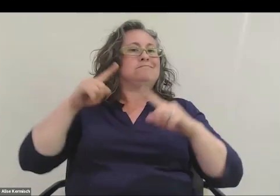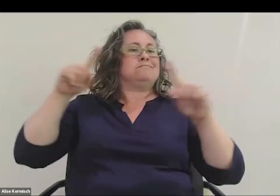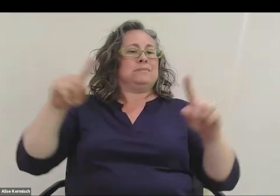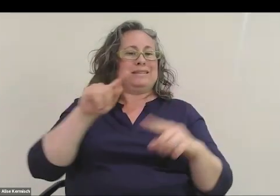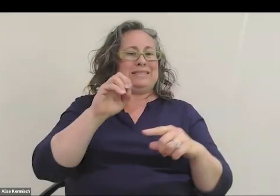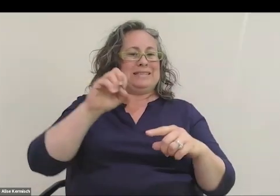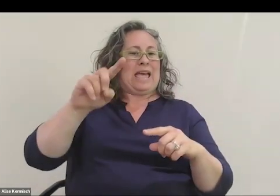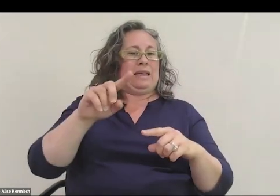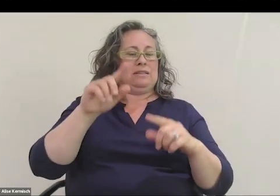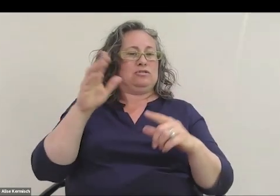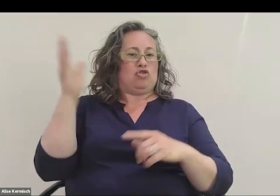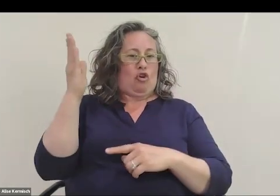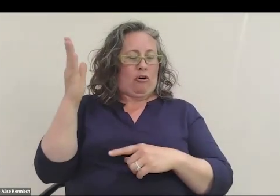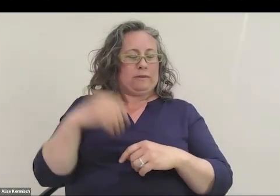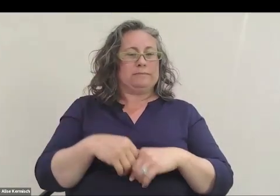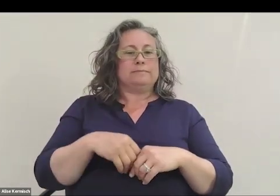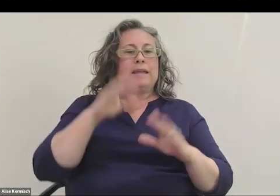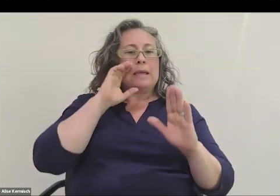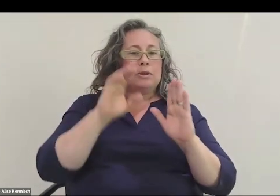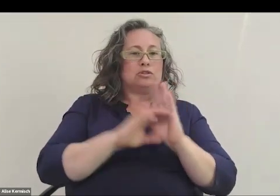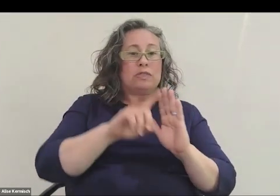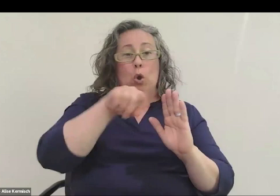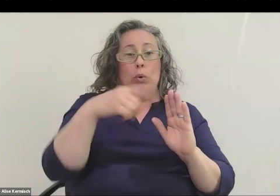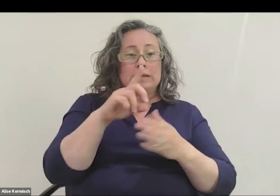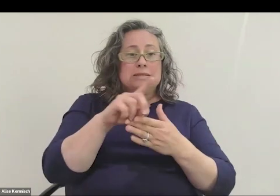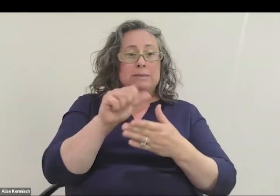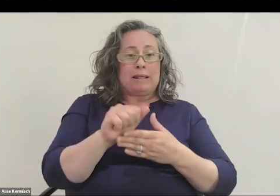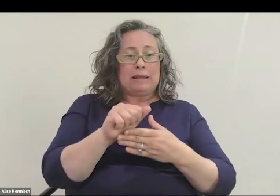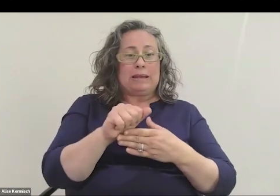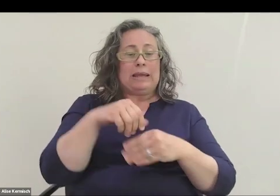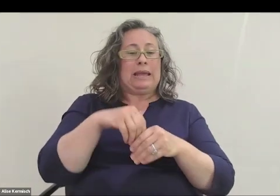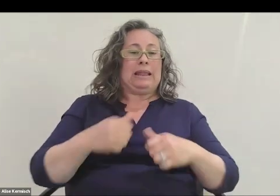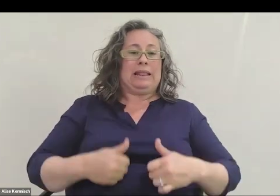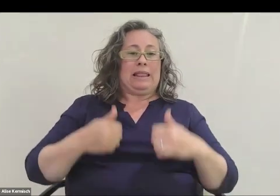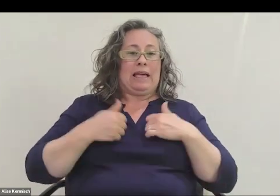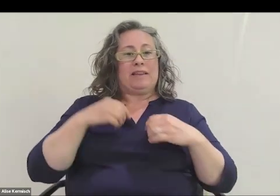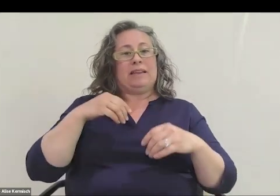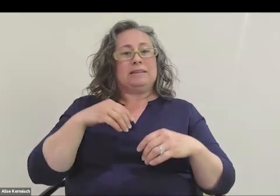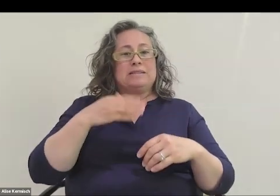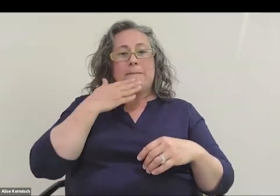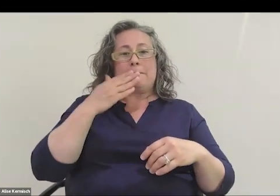This image with the words, the only disability in life is a bad attitude by a non-disabled person, Scott Hamilton.